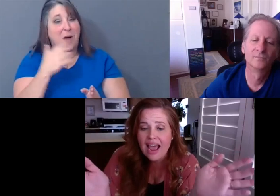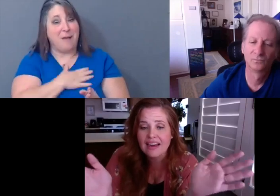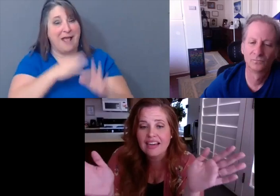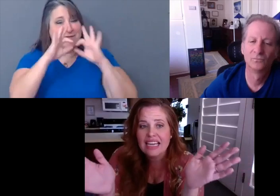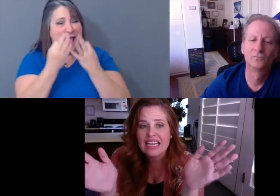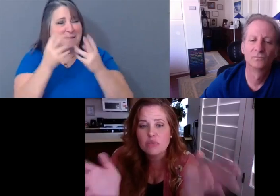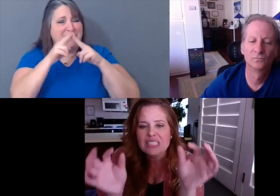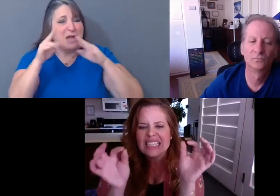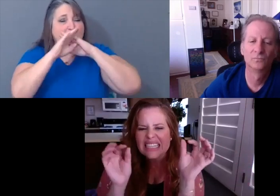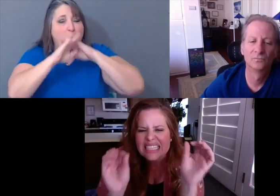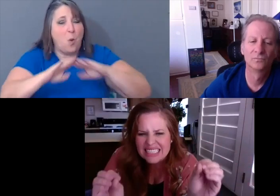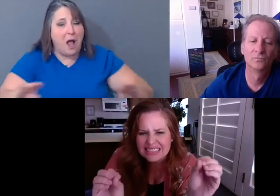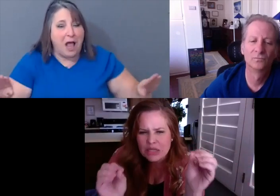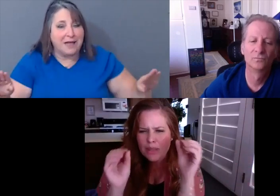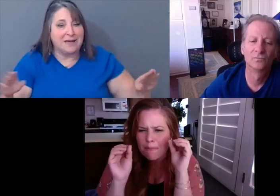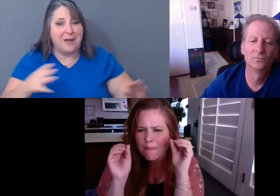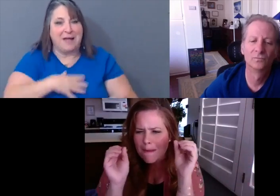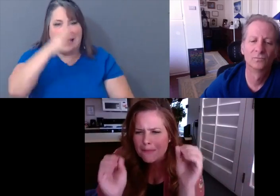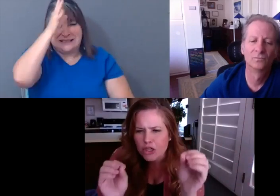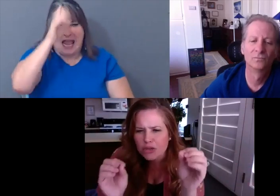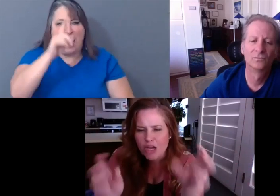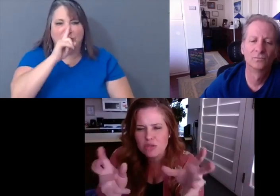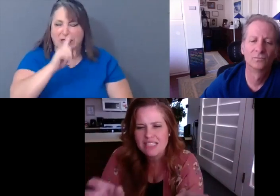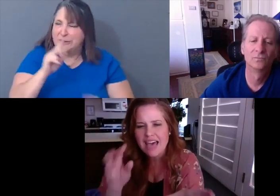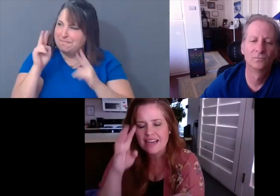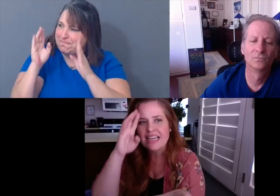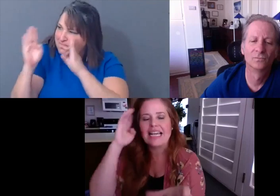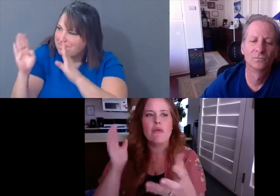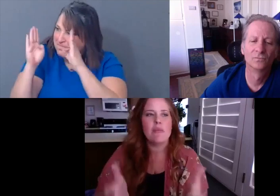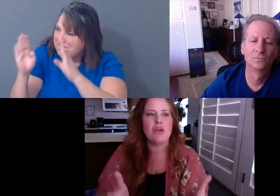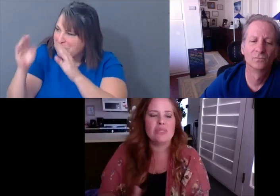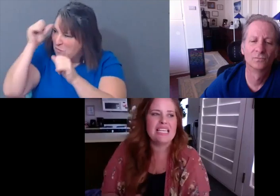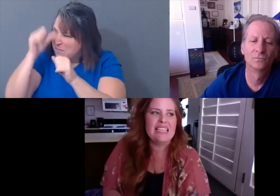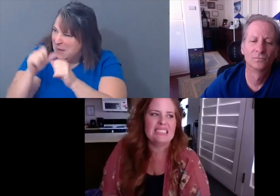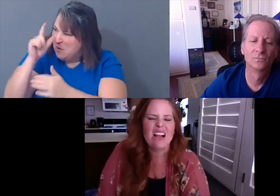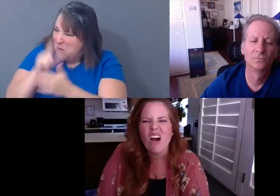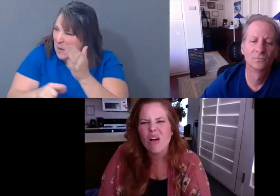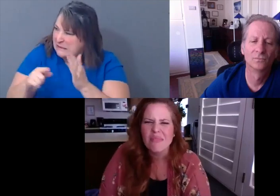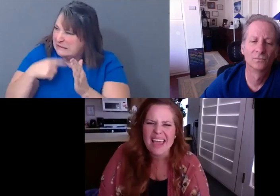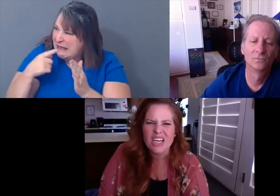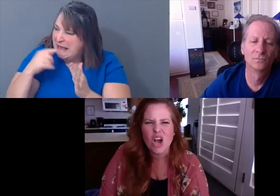and he really listened, he remembered what you said. Like, I remember him say things like, oh man, you know,